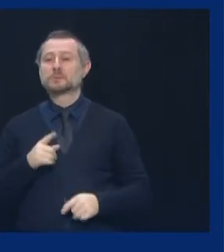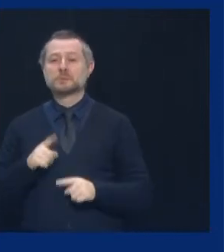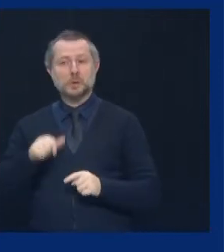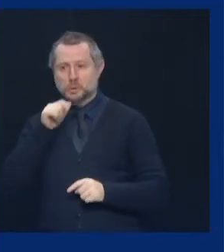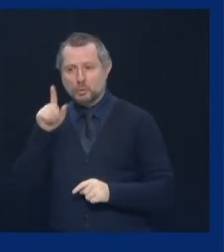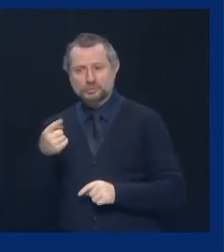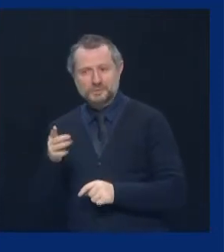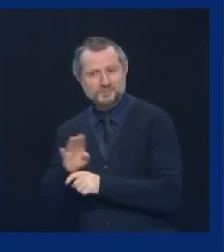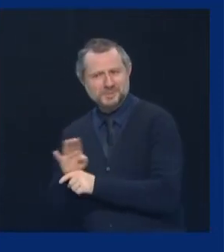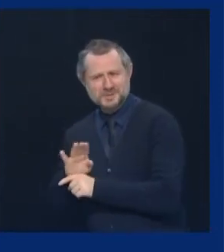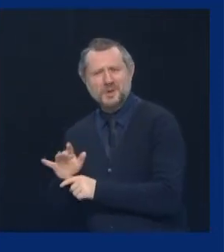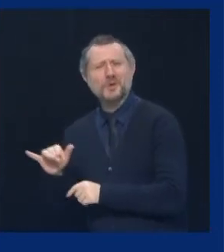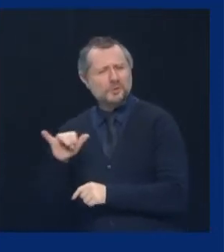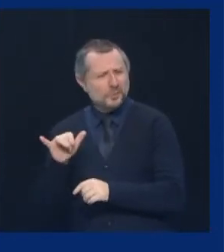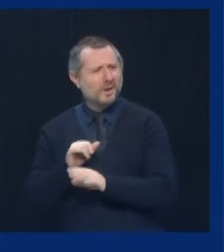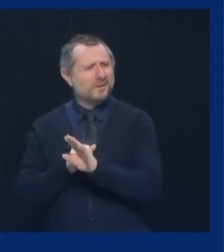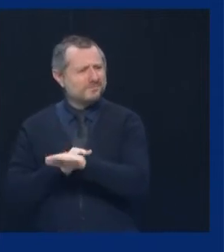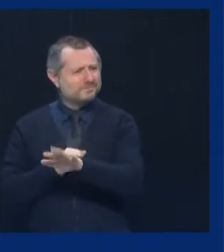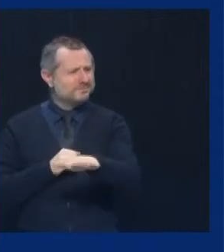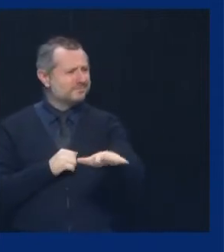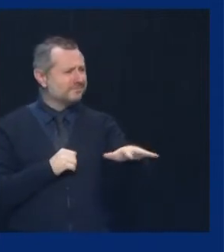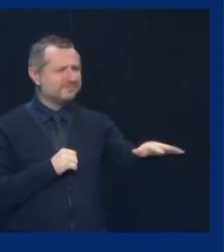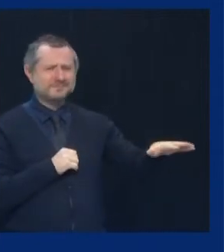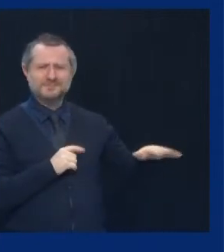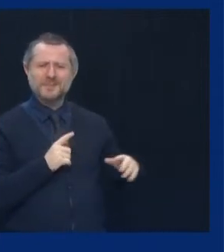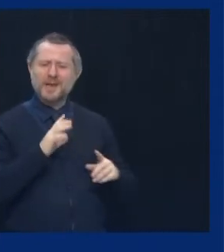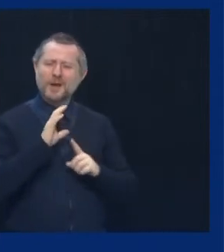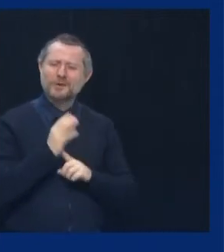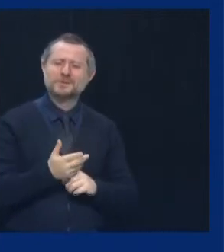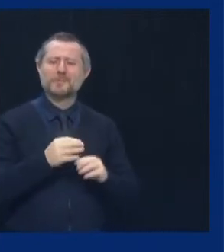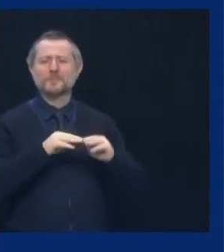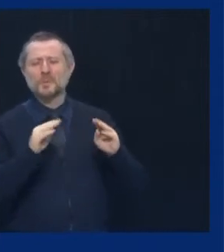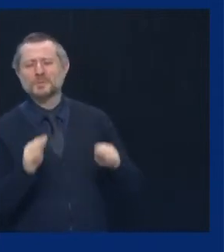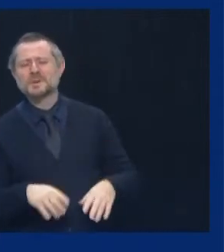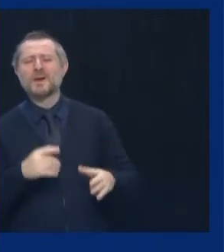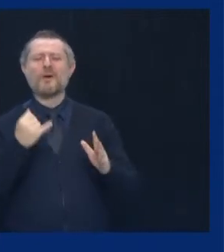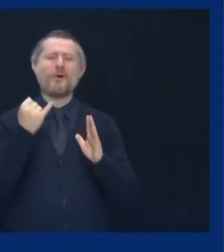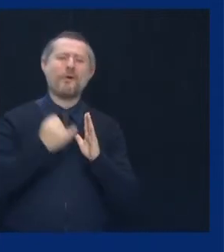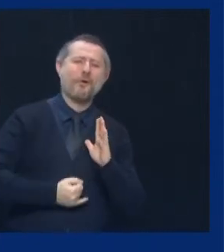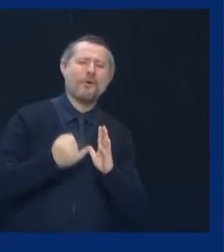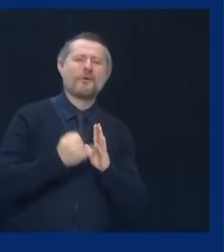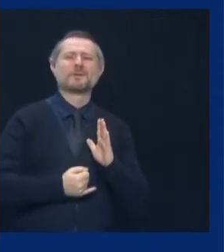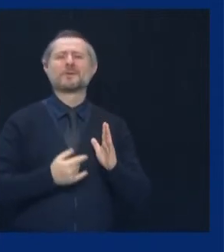THESE ARE BIG QUESTIONS. IT'S NOT ABOUT HOW DO WE FILL